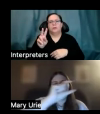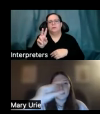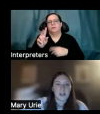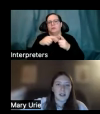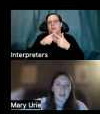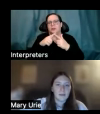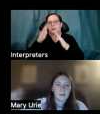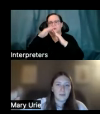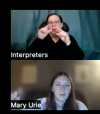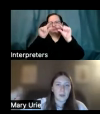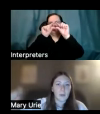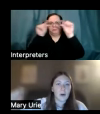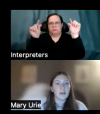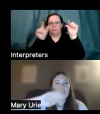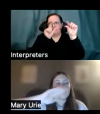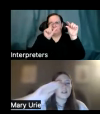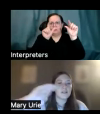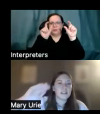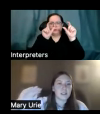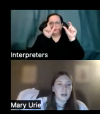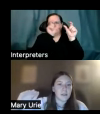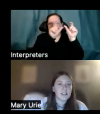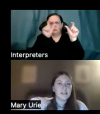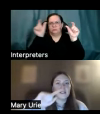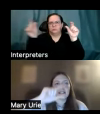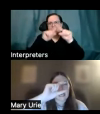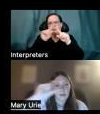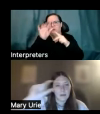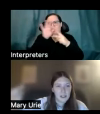there's a bar with a bunch of different options, like tabs.